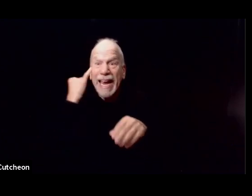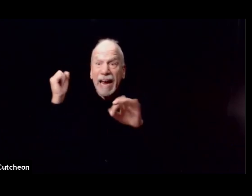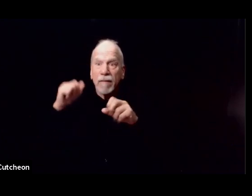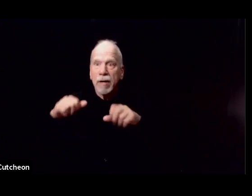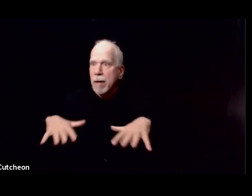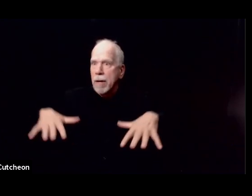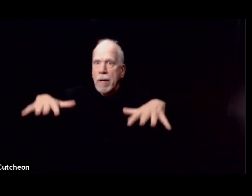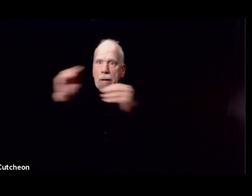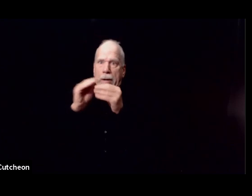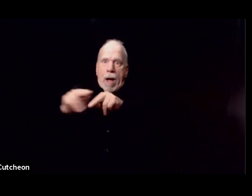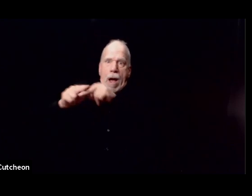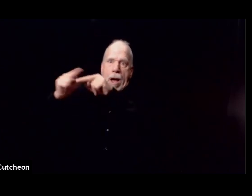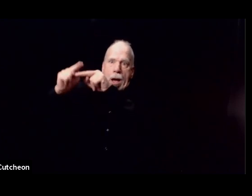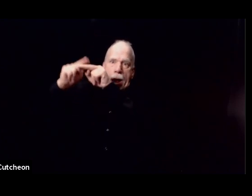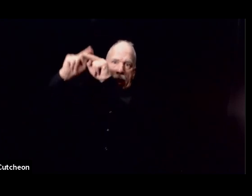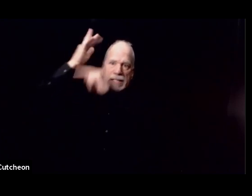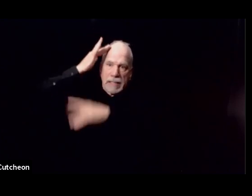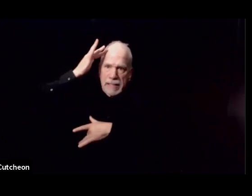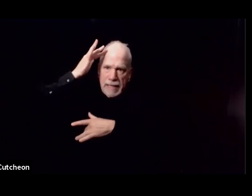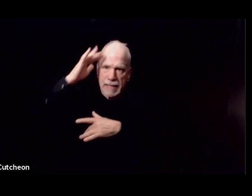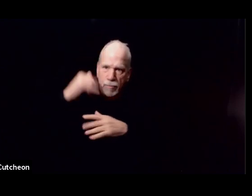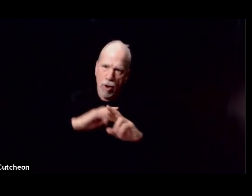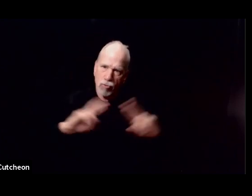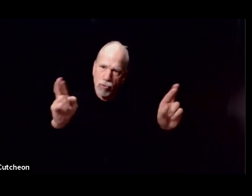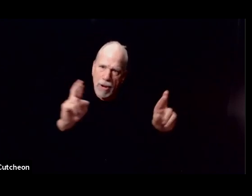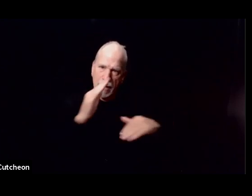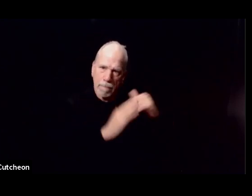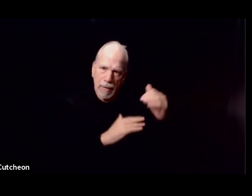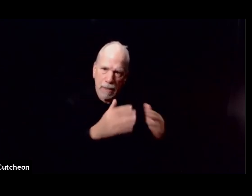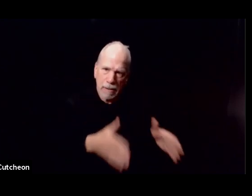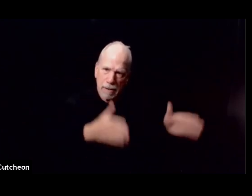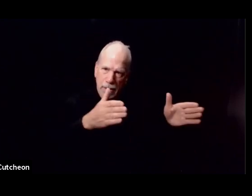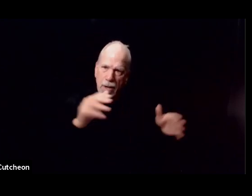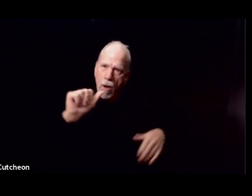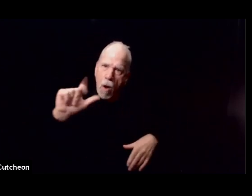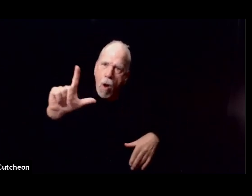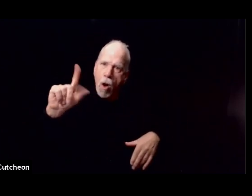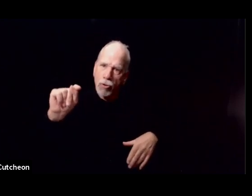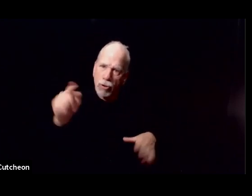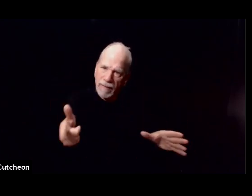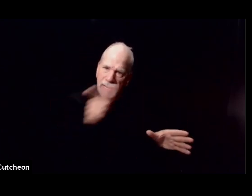all of our hospital capacity. But our goal is really to keep hospital patients in the